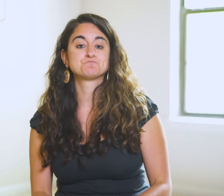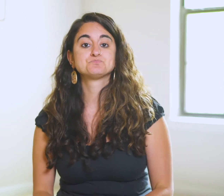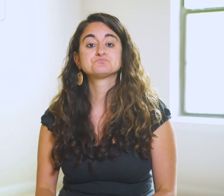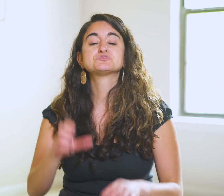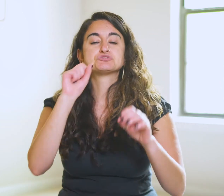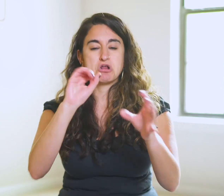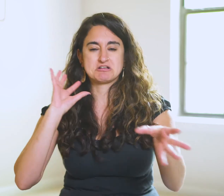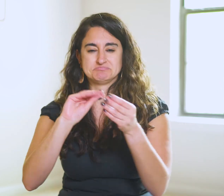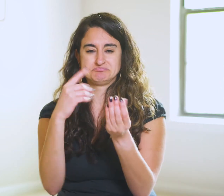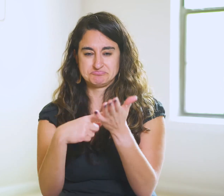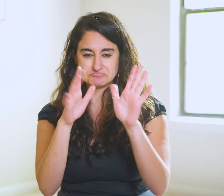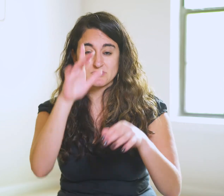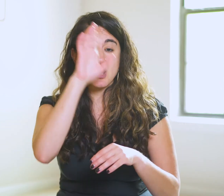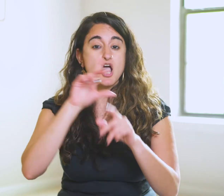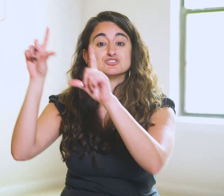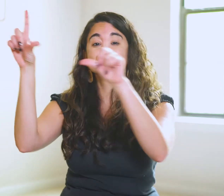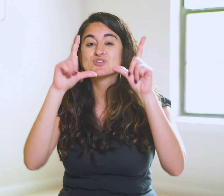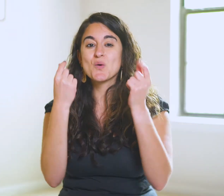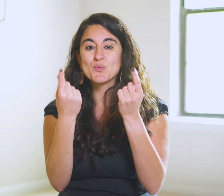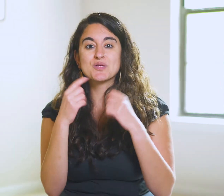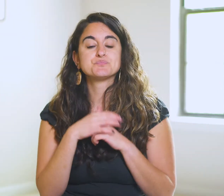The God Shot: